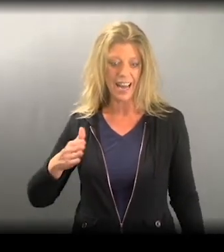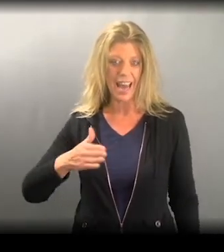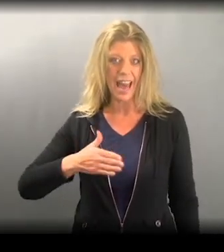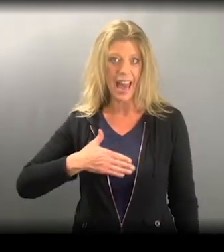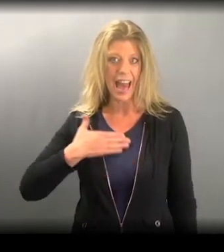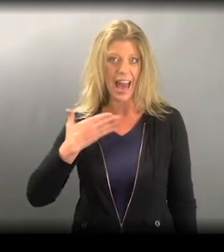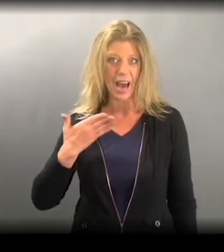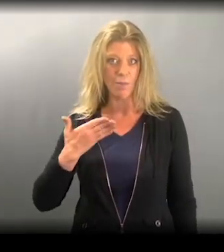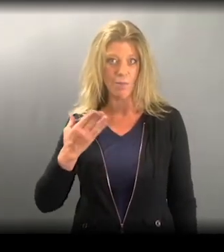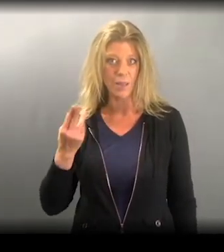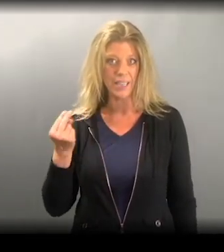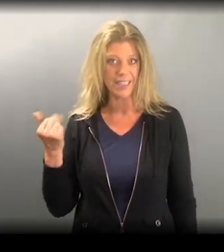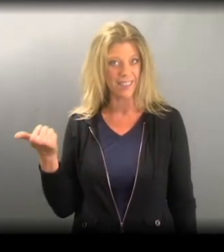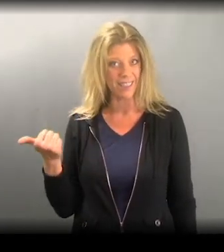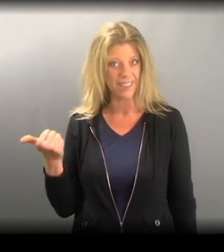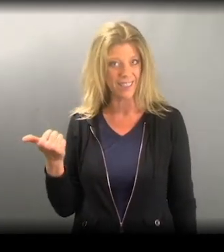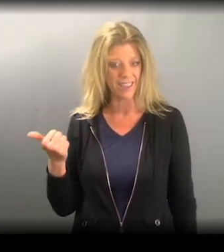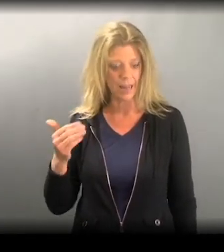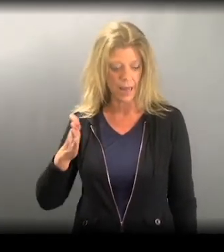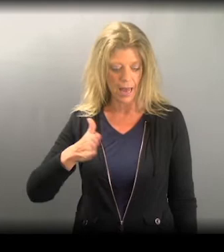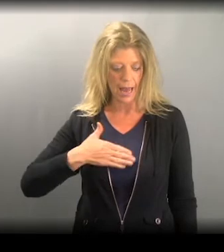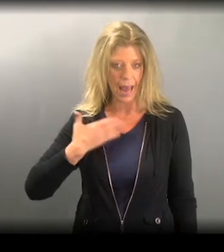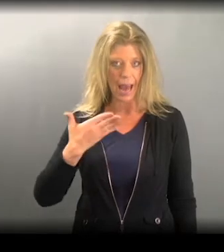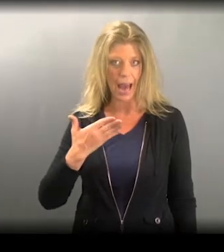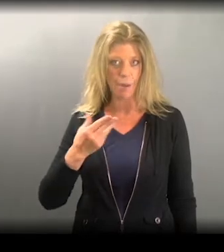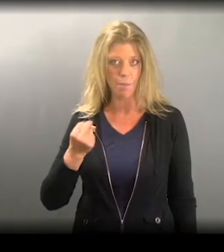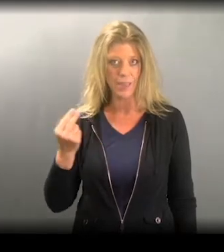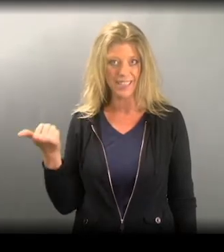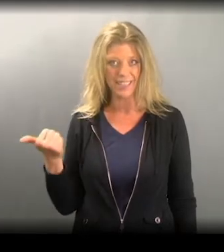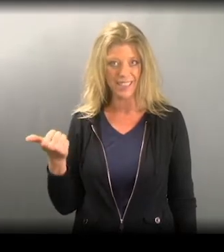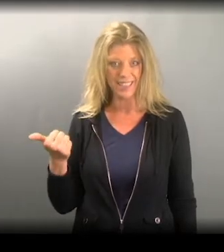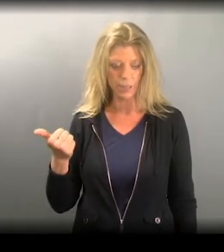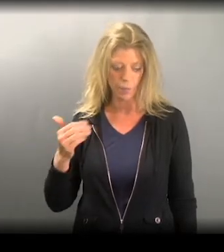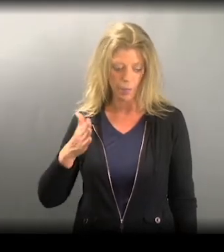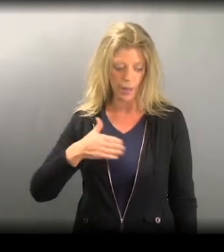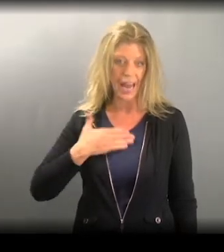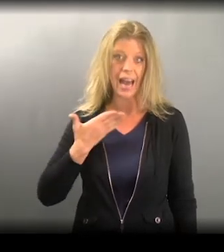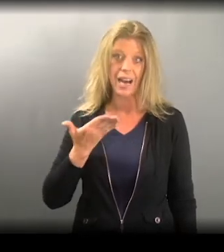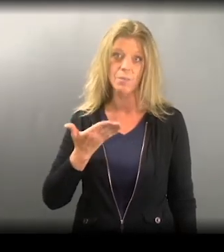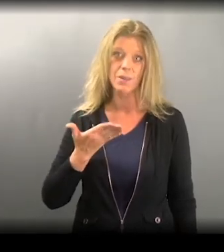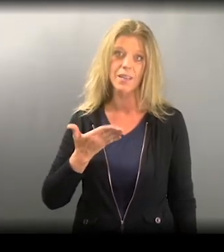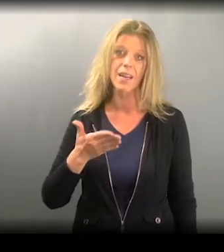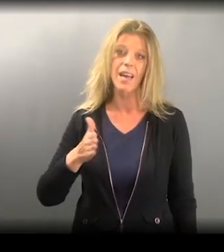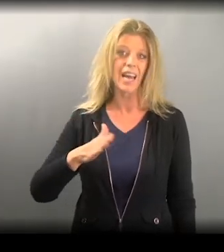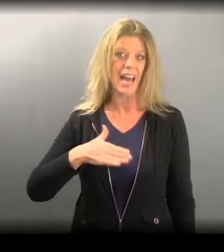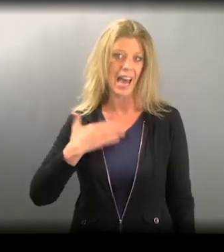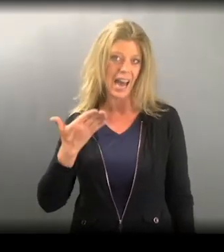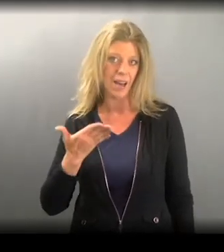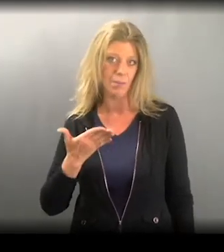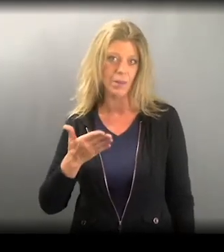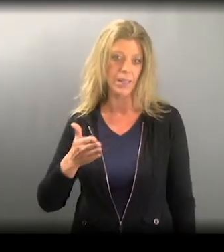HAPPENS HAP